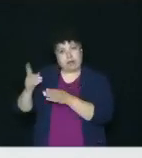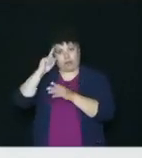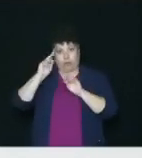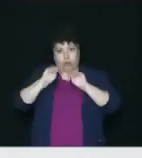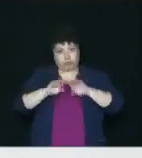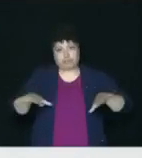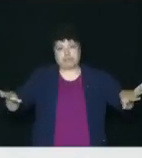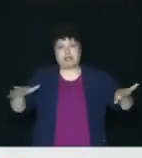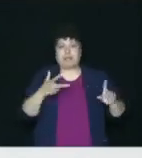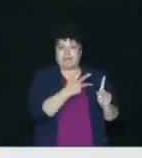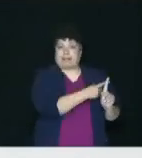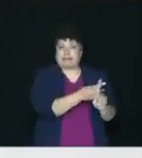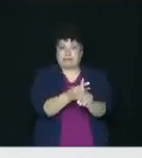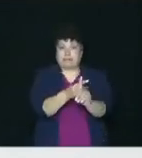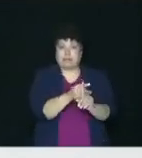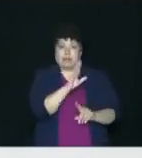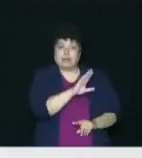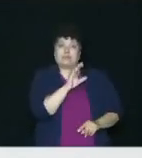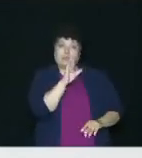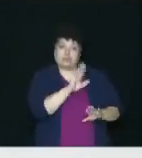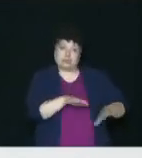WORKING CLOSELY WITH PROVINCIAL